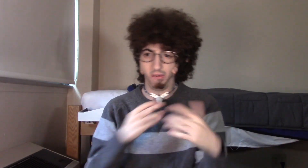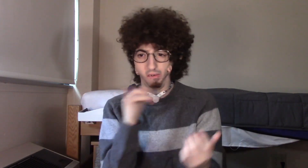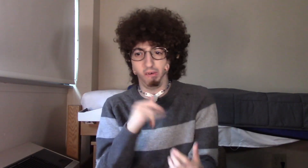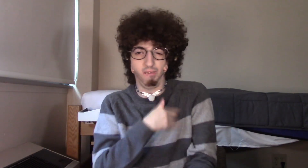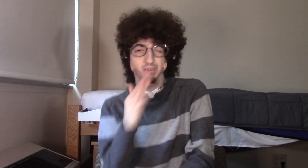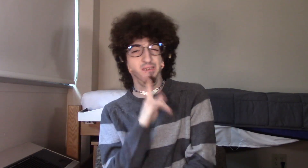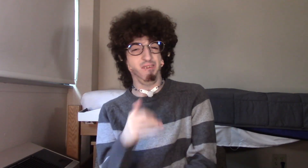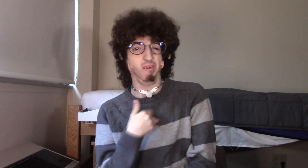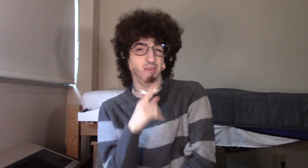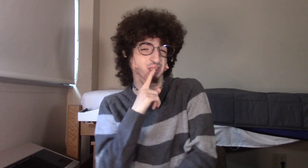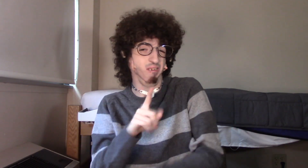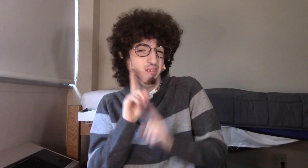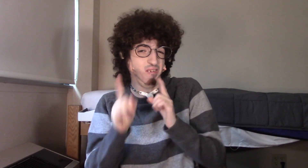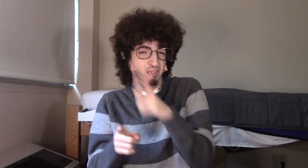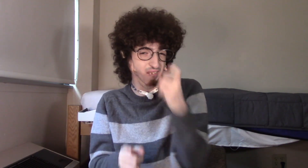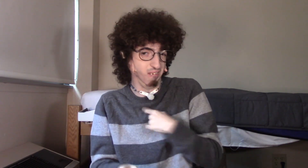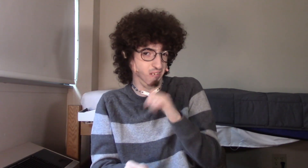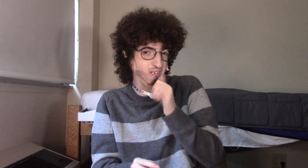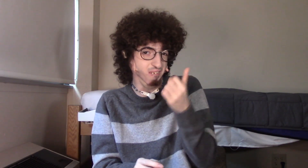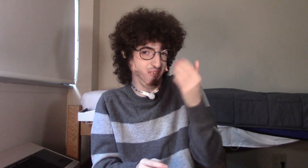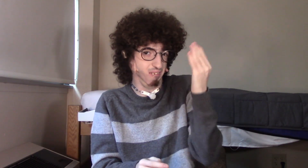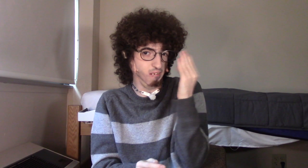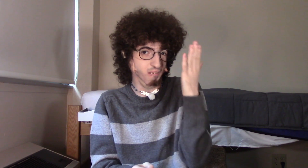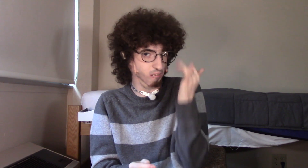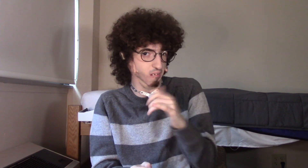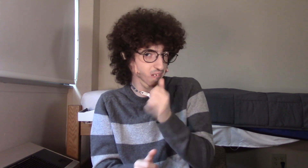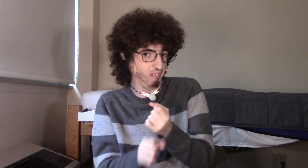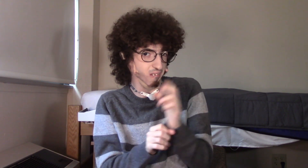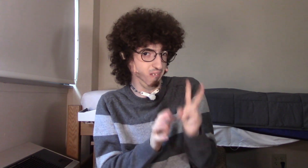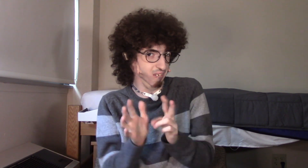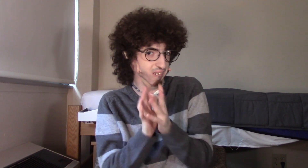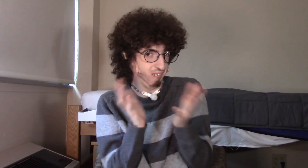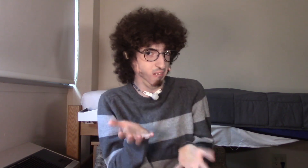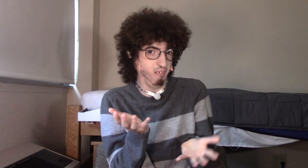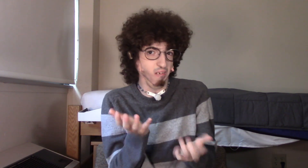I never really had a real answer because I didn't really know why I wasn't making videos